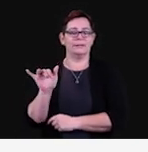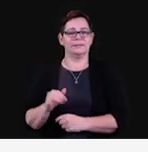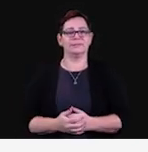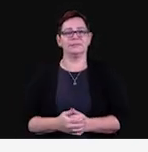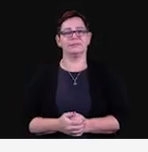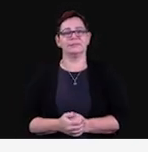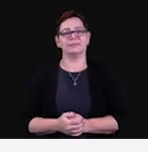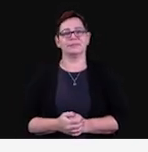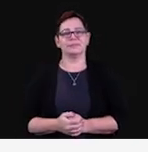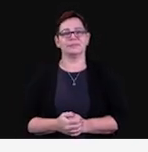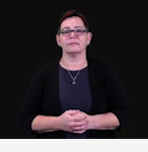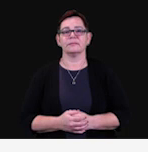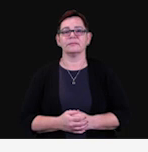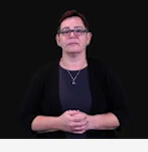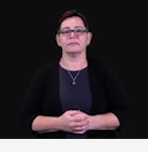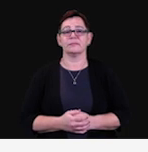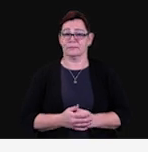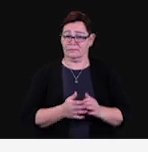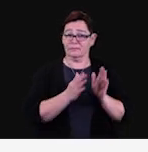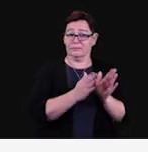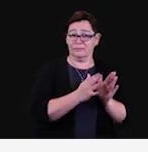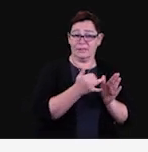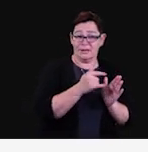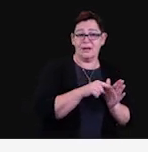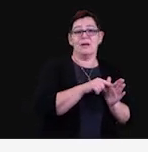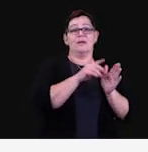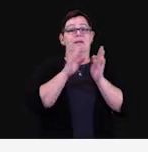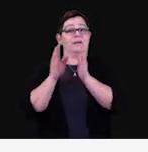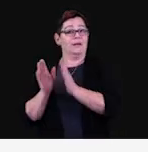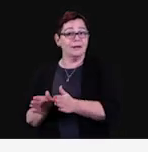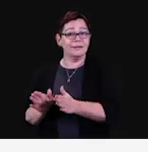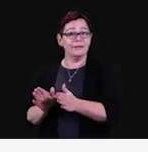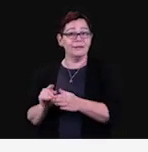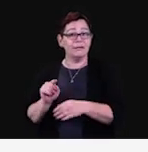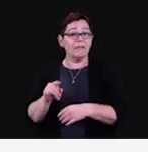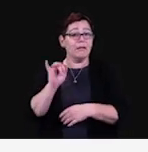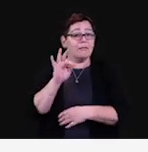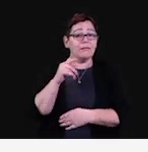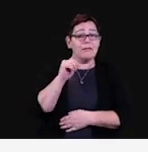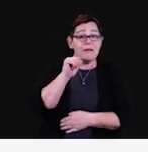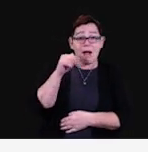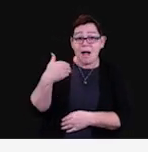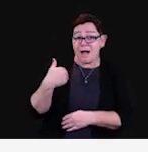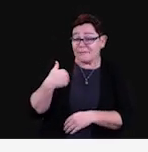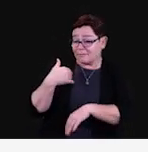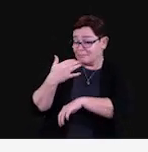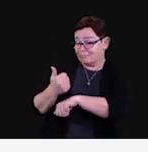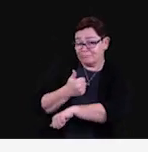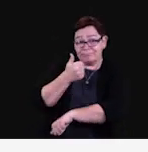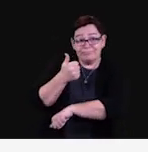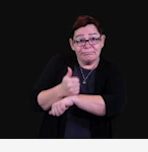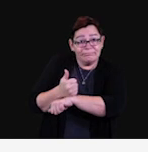On the other hand, you have not established significant residential ties with Canada if you: